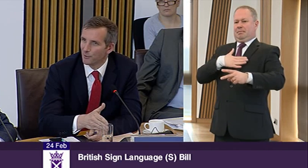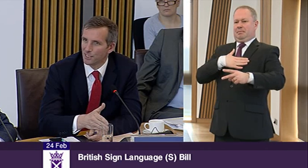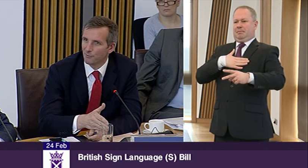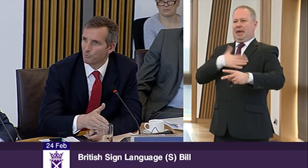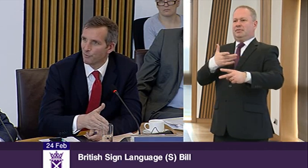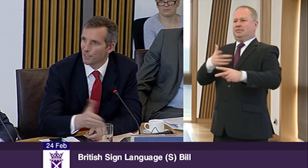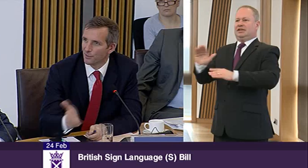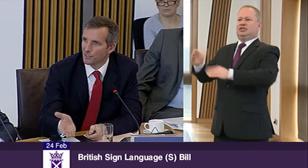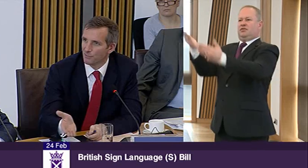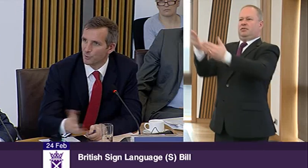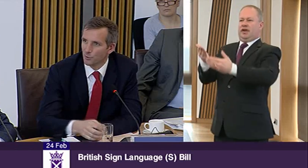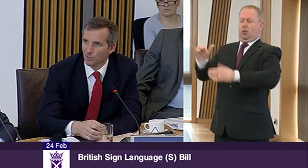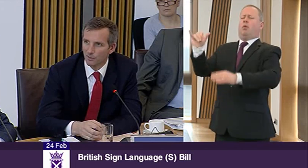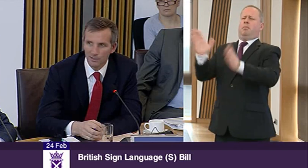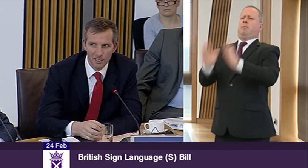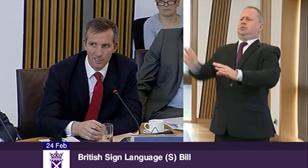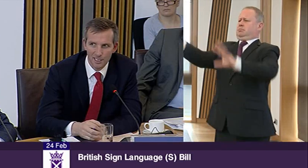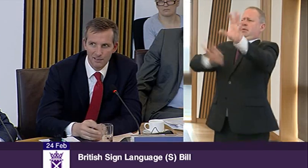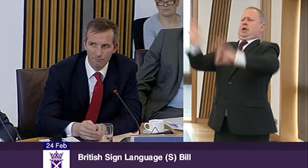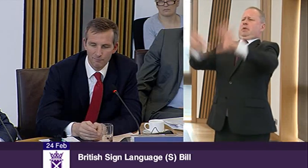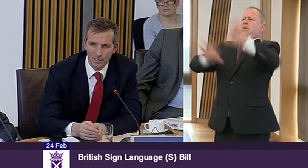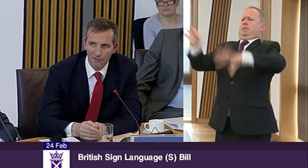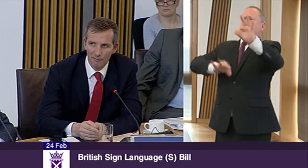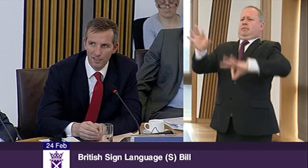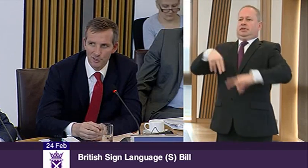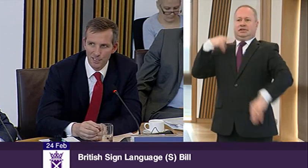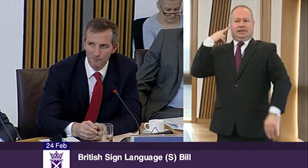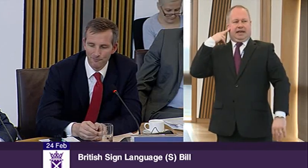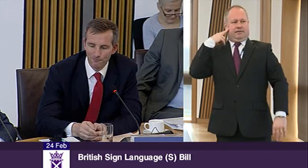for a service provider to justify membership than it would be for a service user. Is that concern fair?